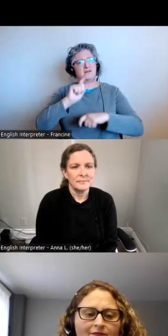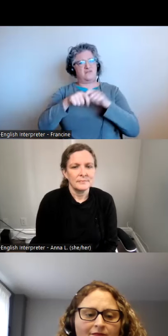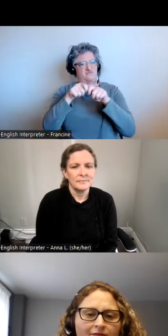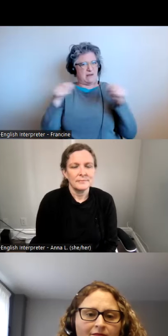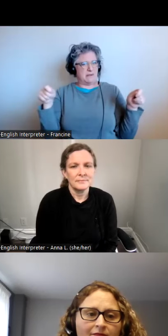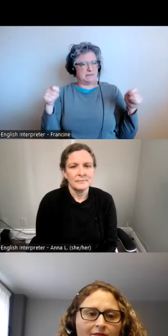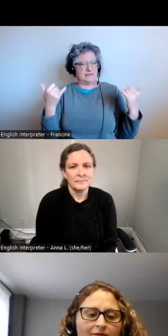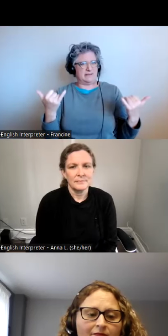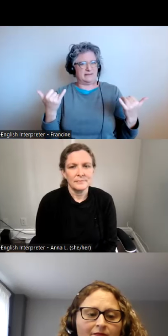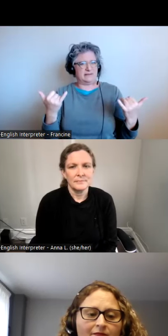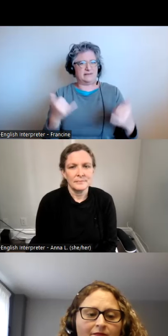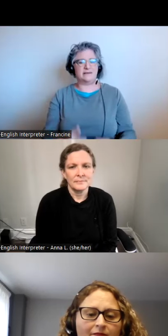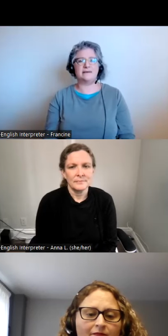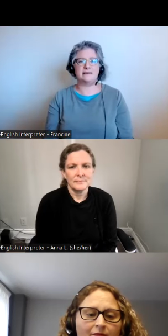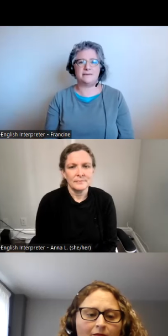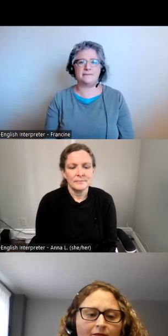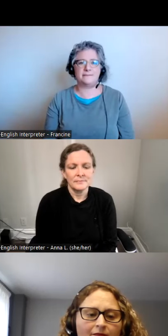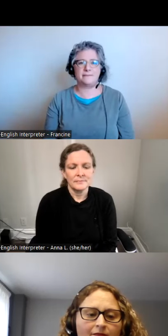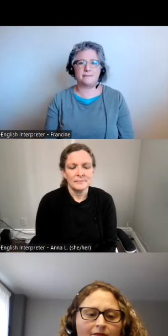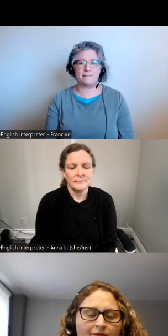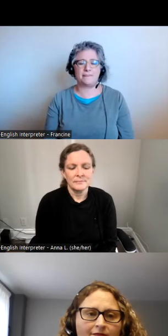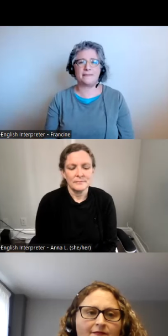I'm not hearing